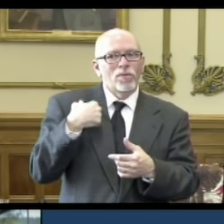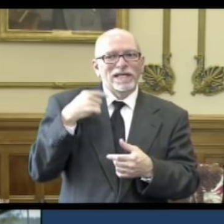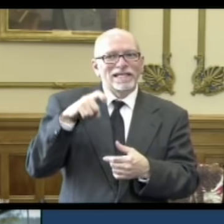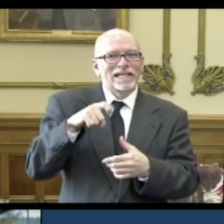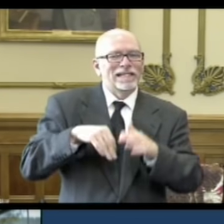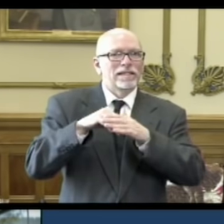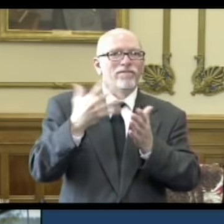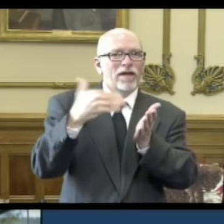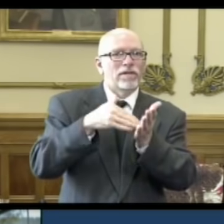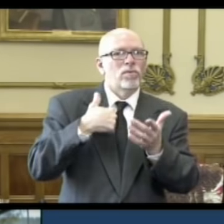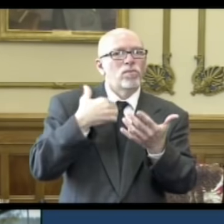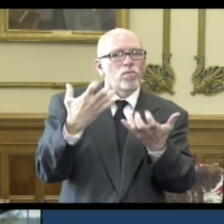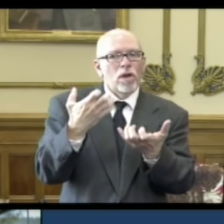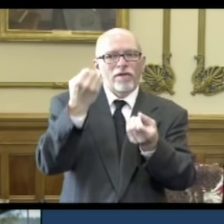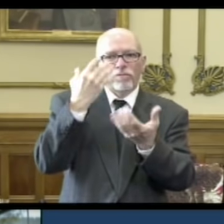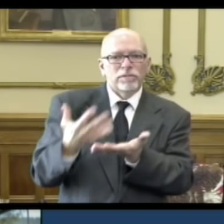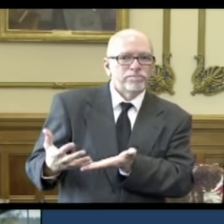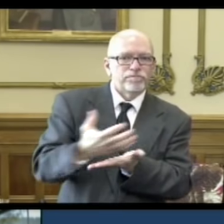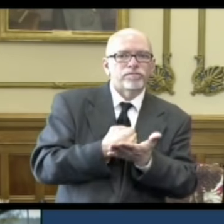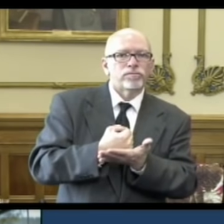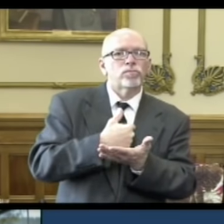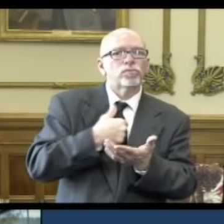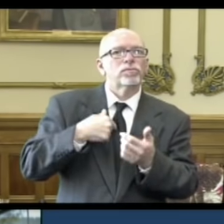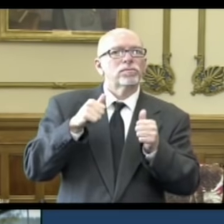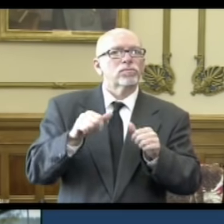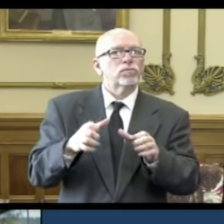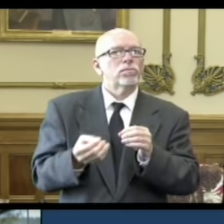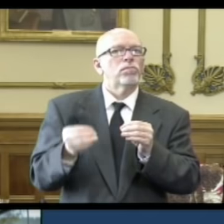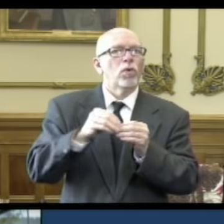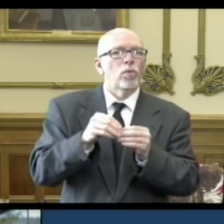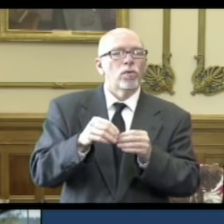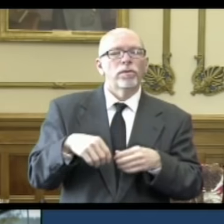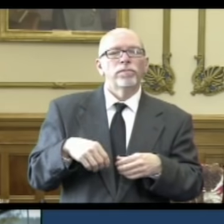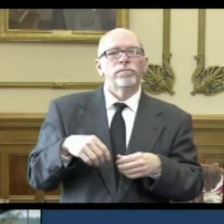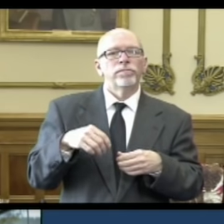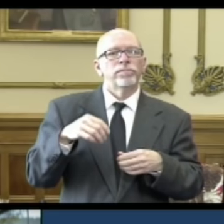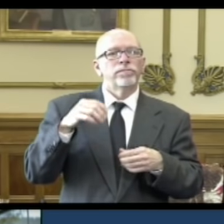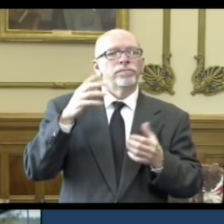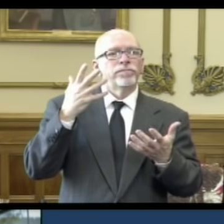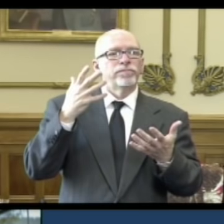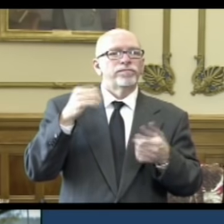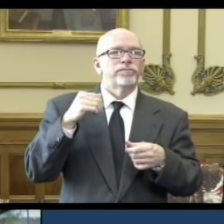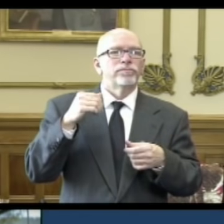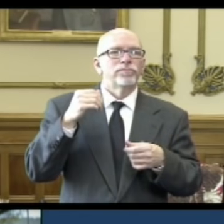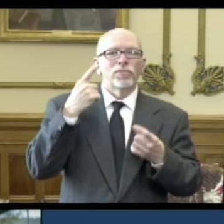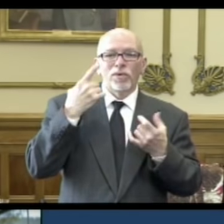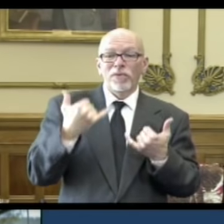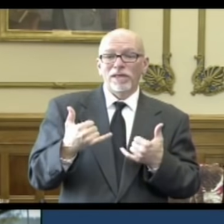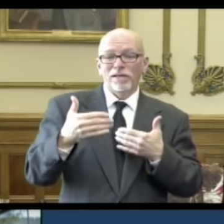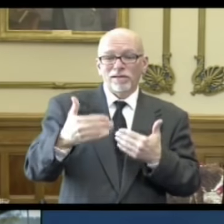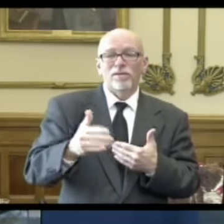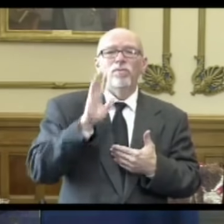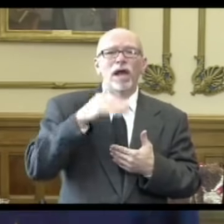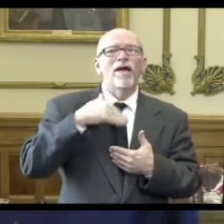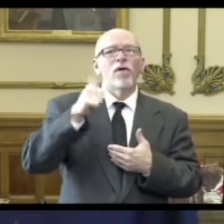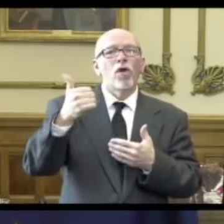NEED YOU TO ANSWER THAT ANSWER THAT CALL SO TO SPEAK BECAUSE WE WANT TO GET TO THAT 5,000 WE WANT TO GET THIS